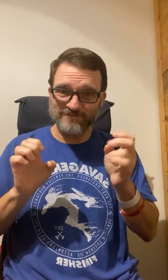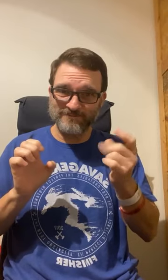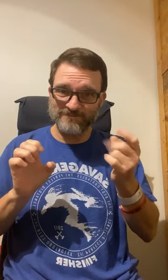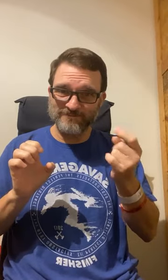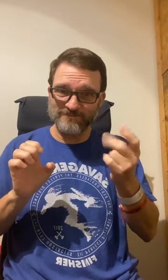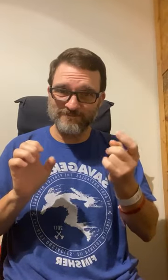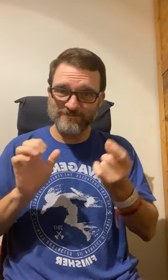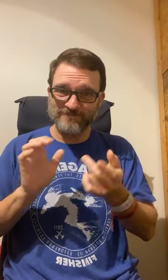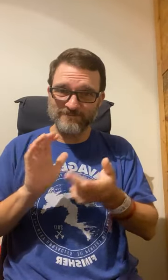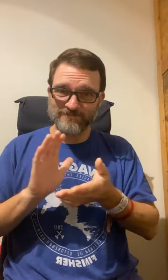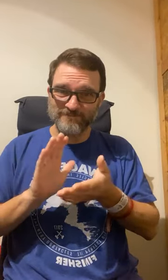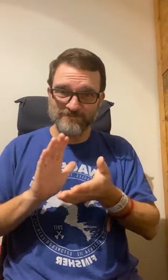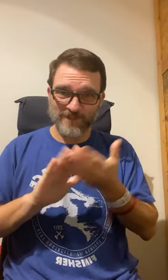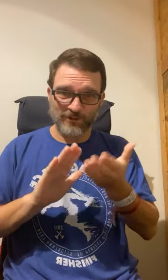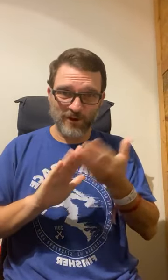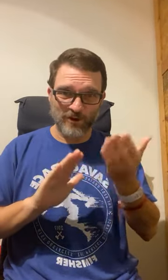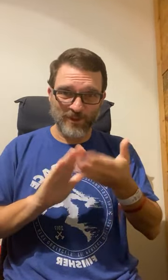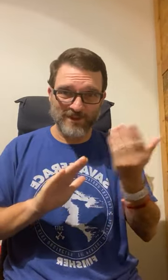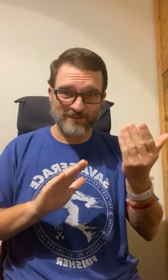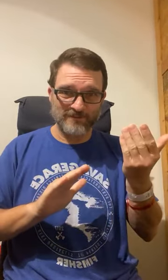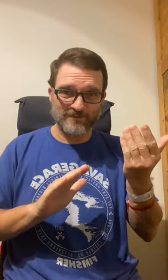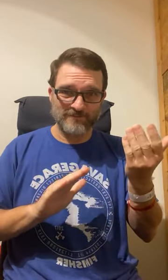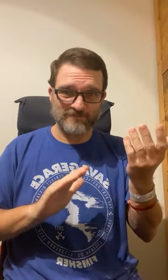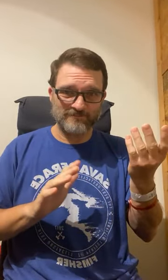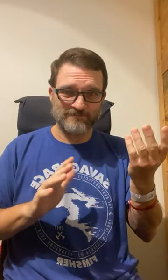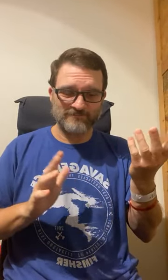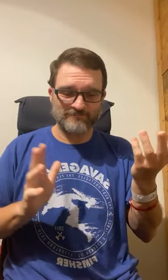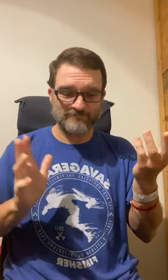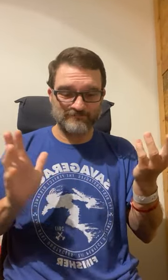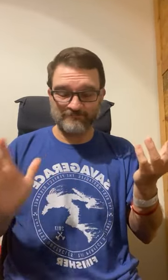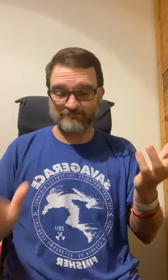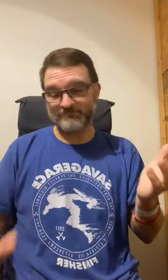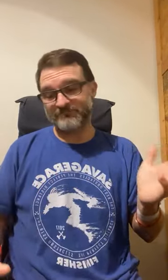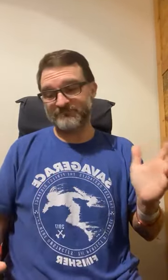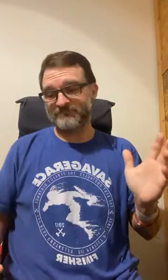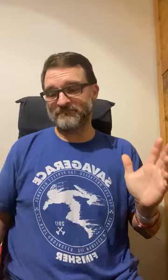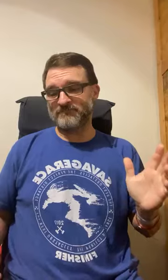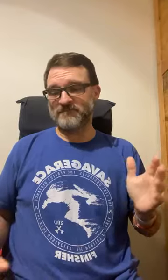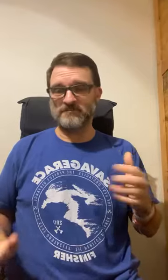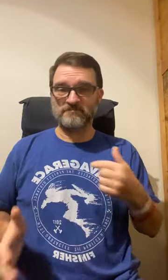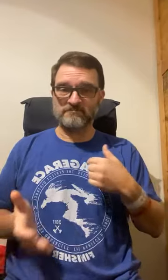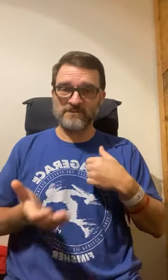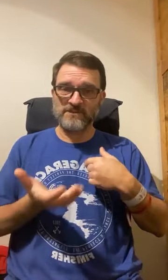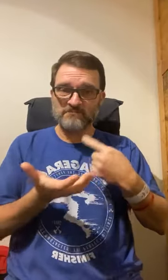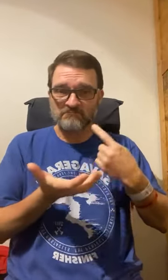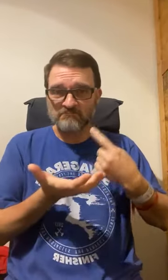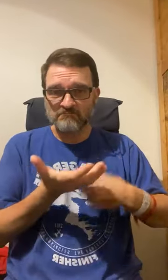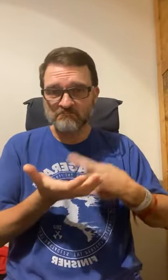It's an EMERGENCY!! Dont waste time! just get going!